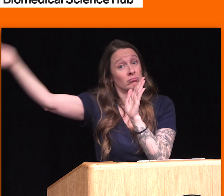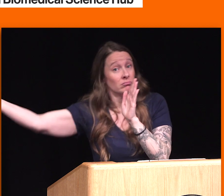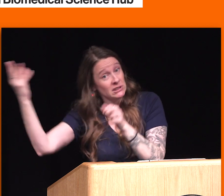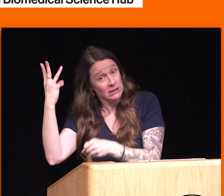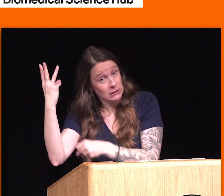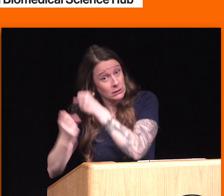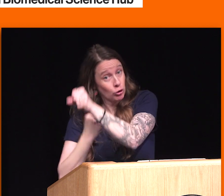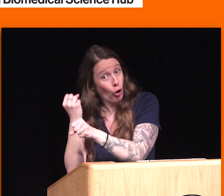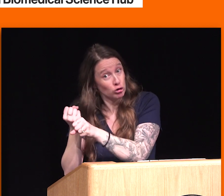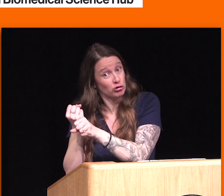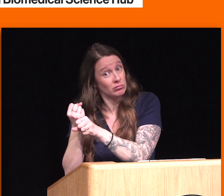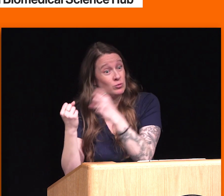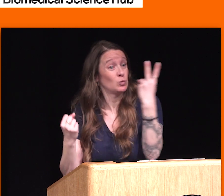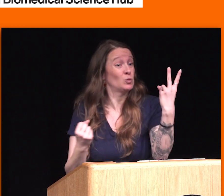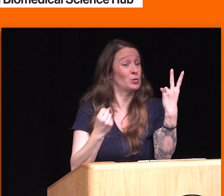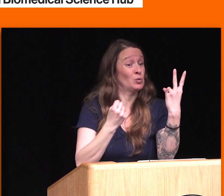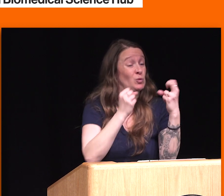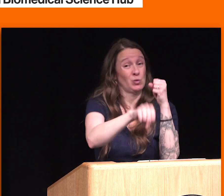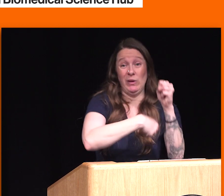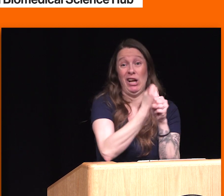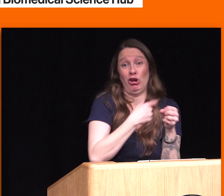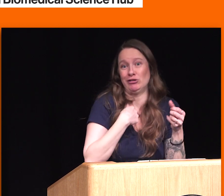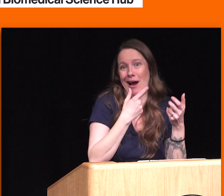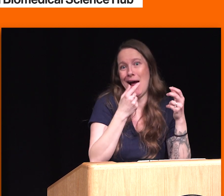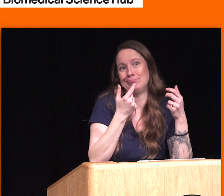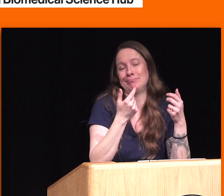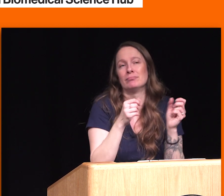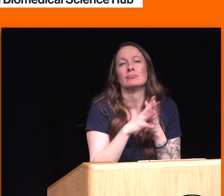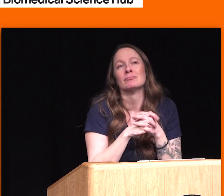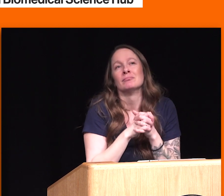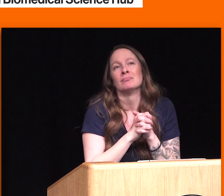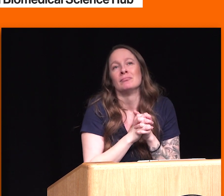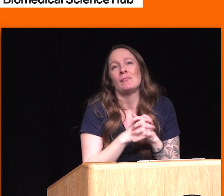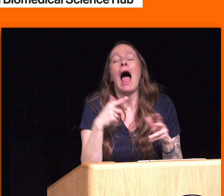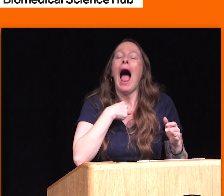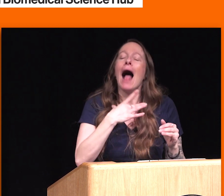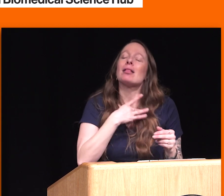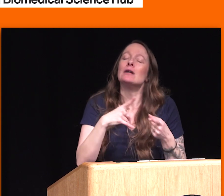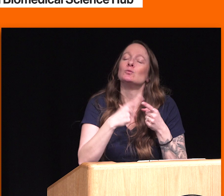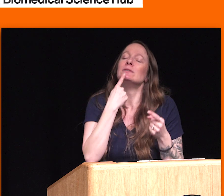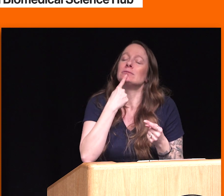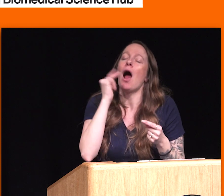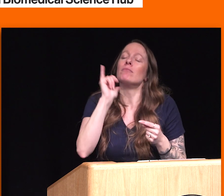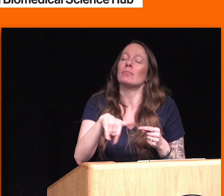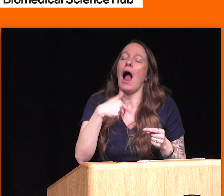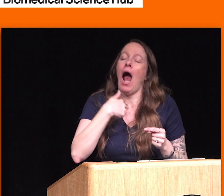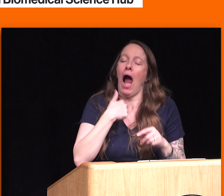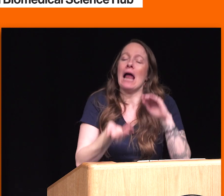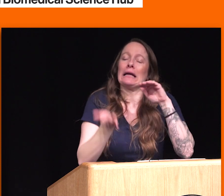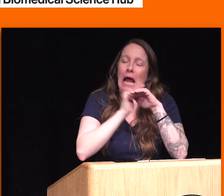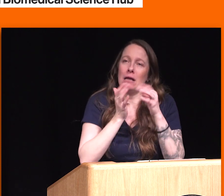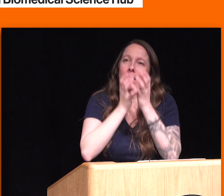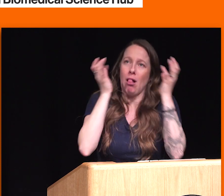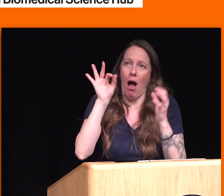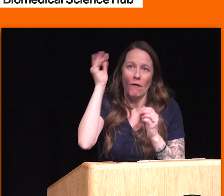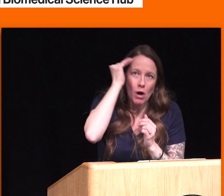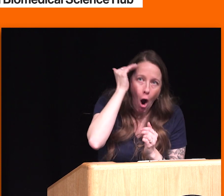that I wanted to graduate in 4 years? I knew that it would already have to be extended by two years because--and I like to say that